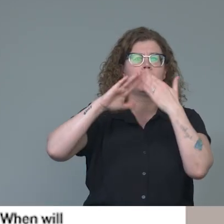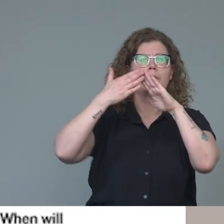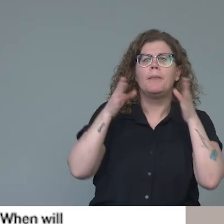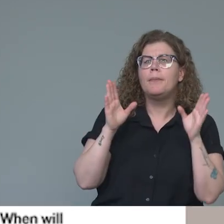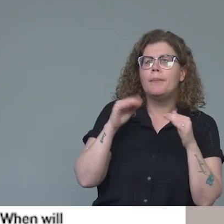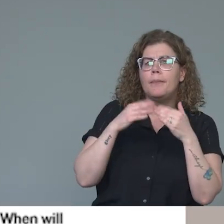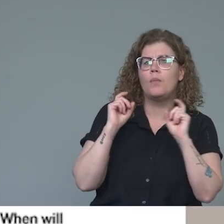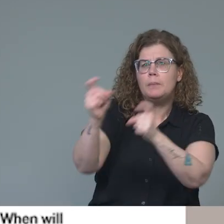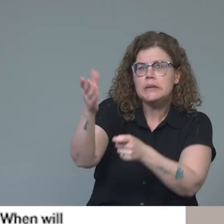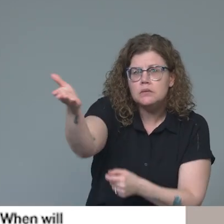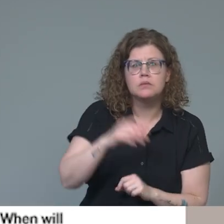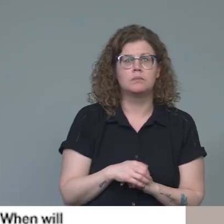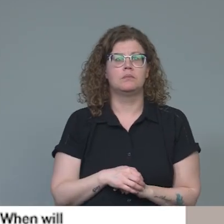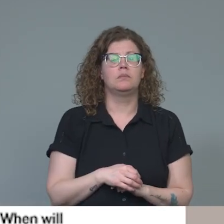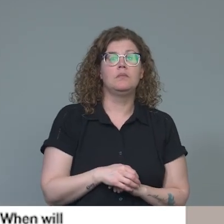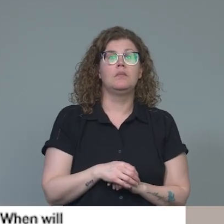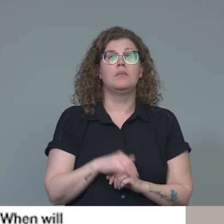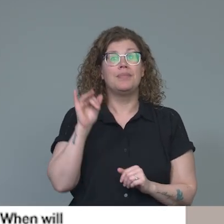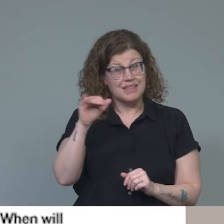So really your question when you're looking at your art in the public